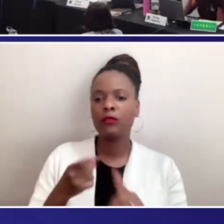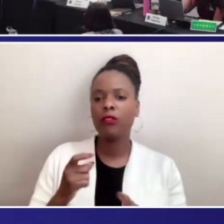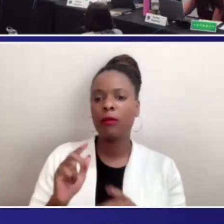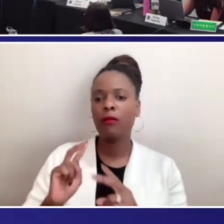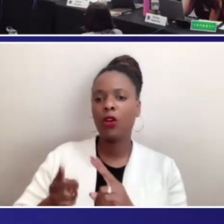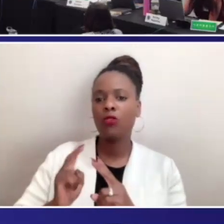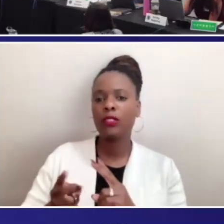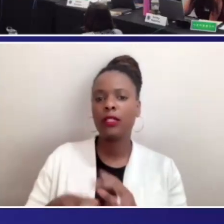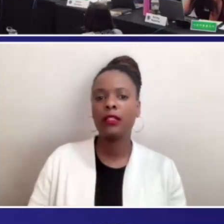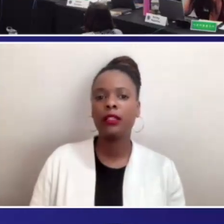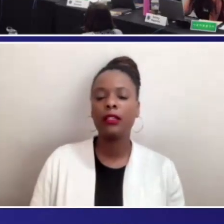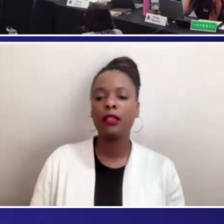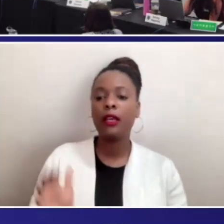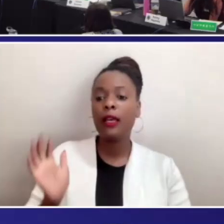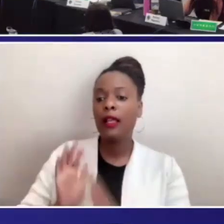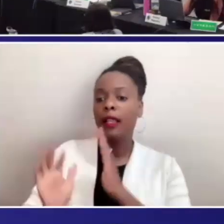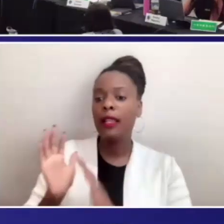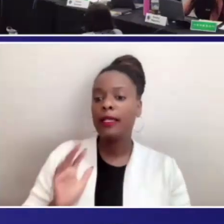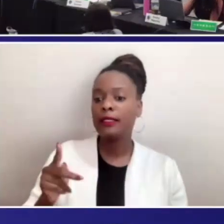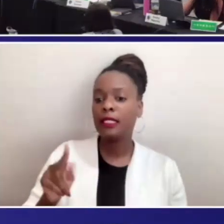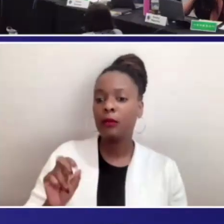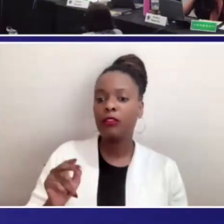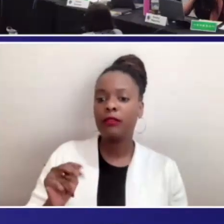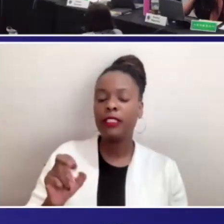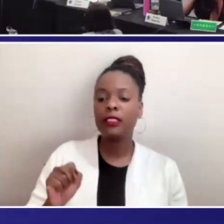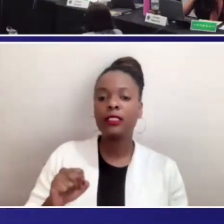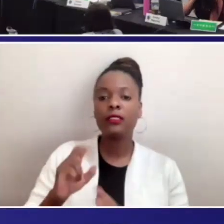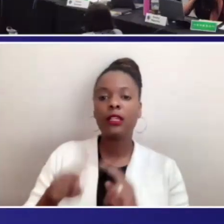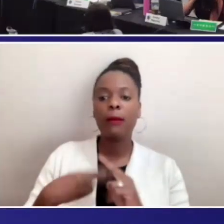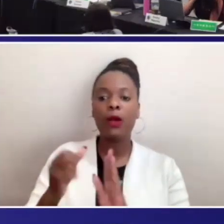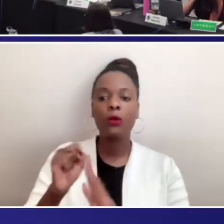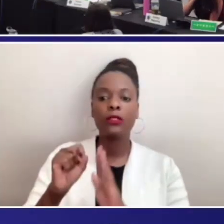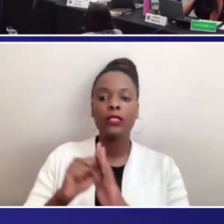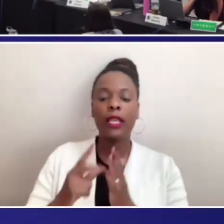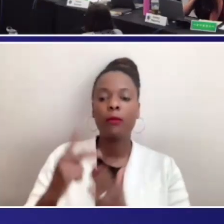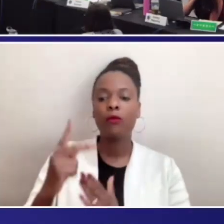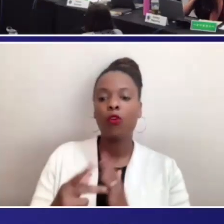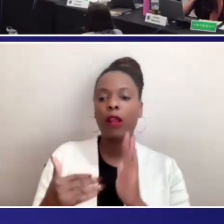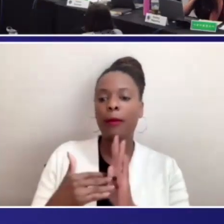Do legacy provisions that state program of study for legacy eligibility mean the